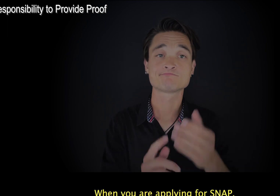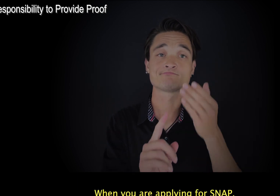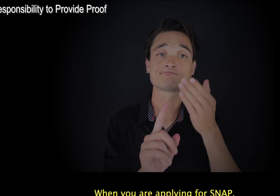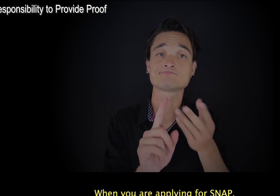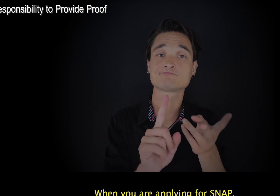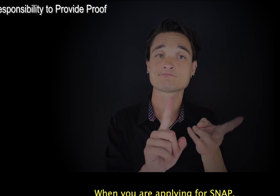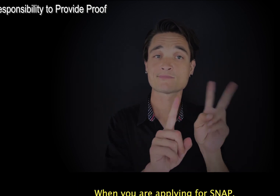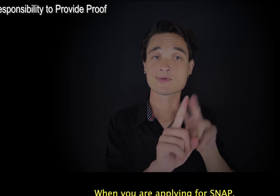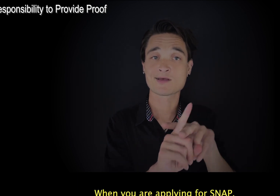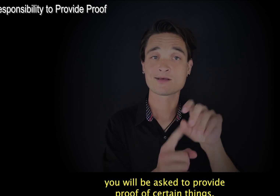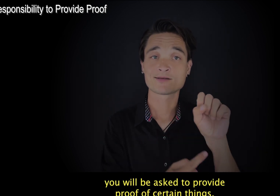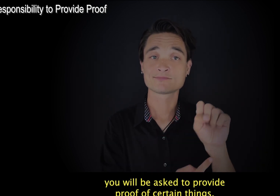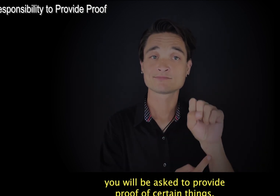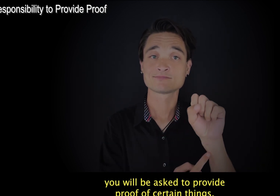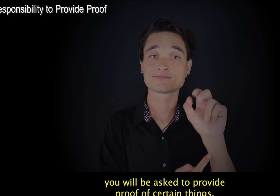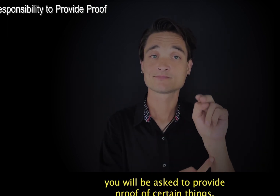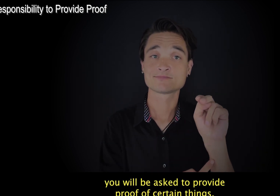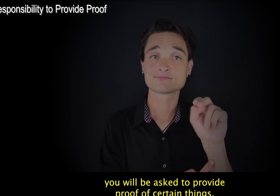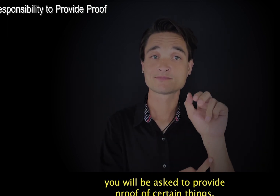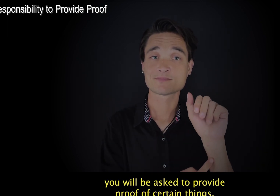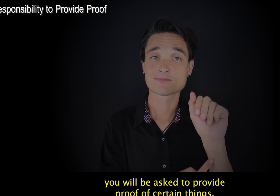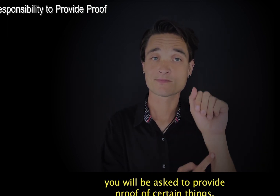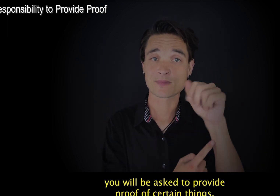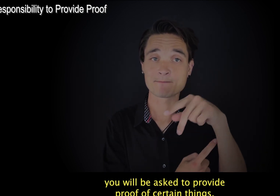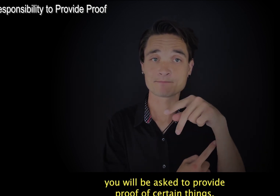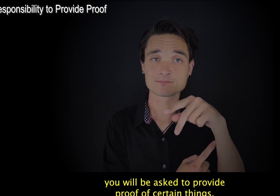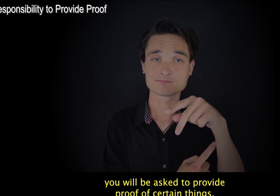When you are applying for SNAP, you will be asked to provide proof of certain things.